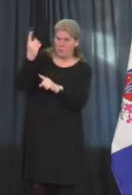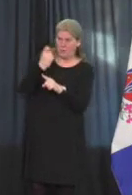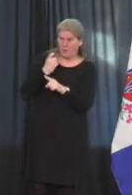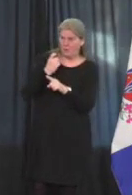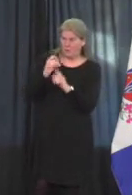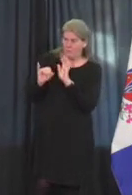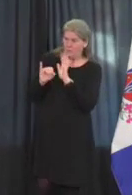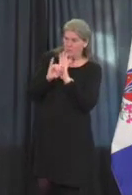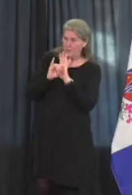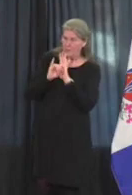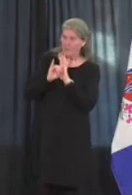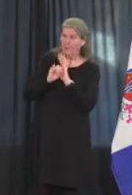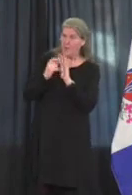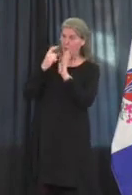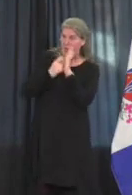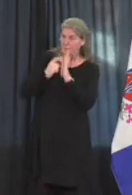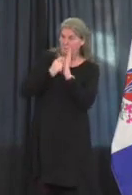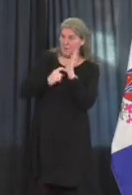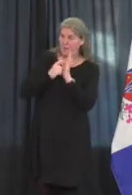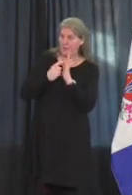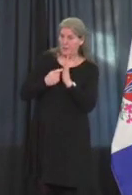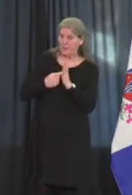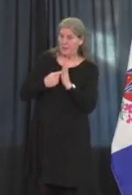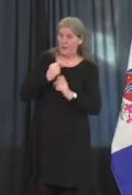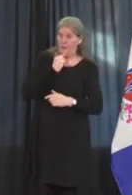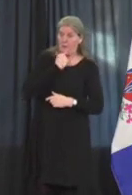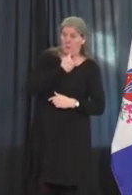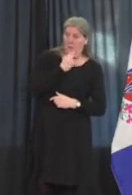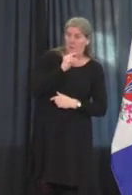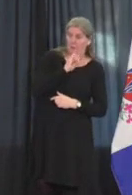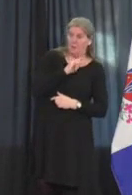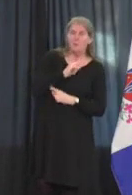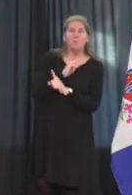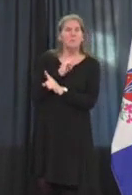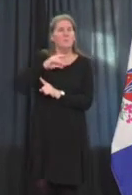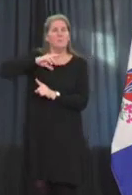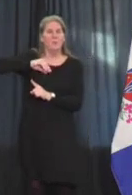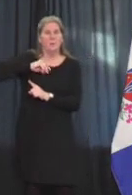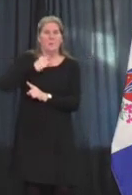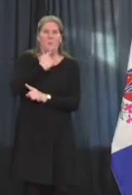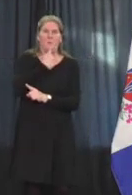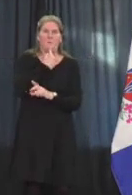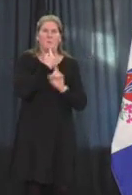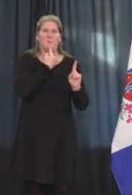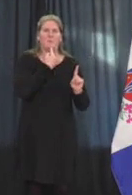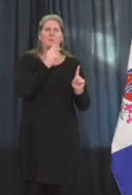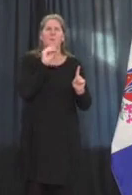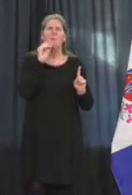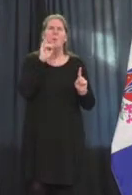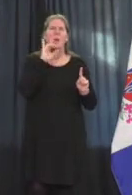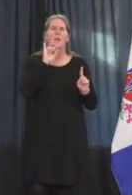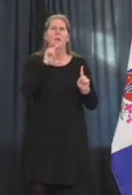AND THE ANSWER TO THAT IS NO, NOT AS FAR AS I KNOW. CRITICAL WOULD INCLUDE MORE THINGS LIKE OUR HEALTHCARE